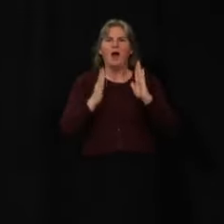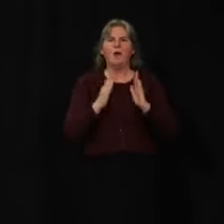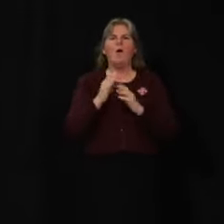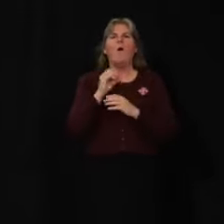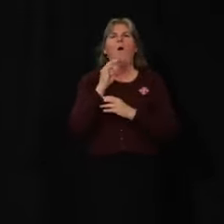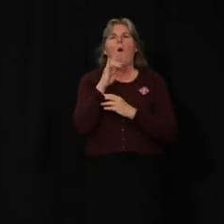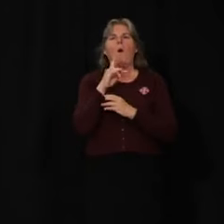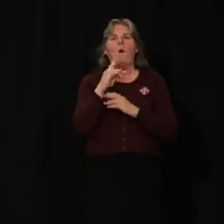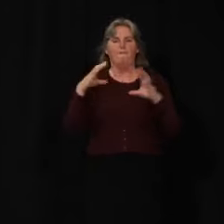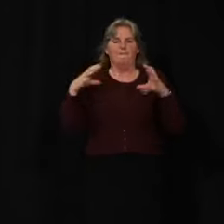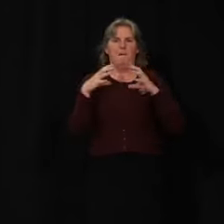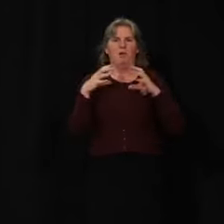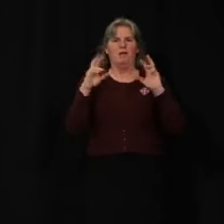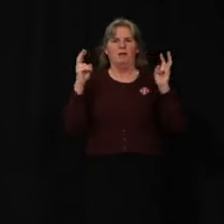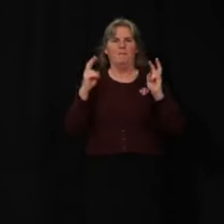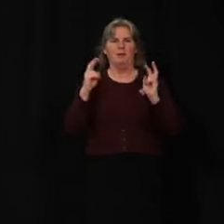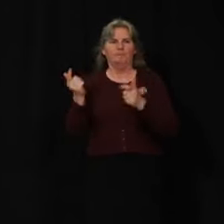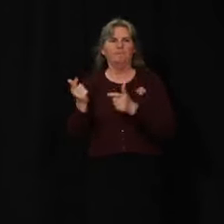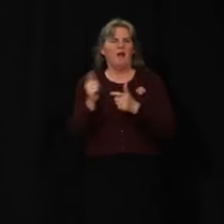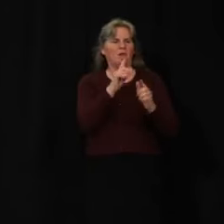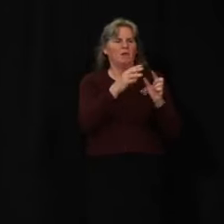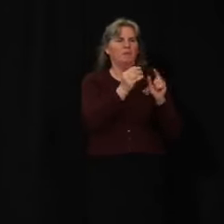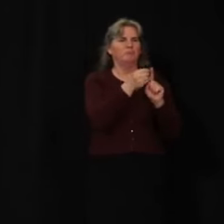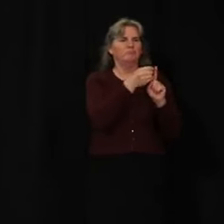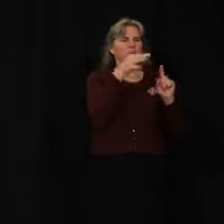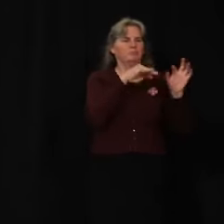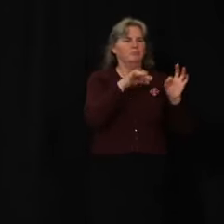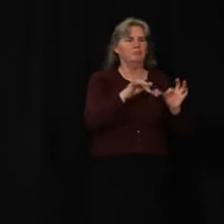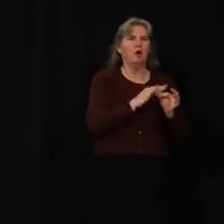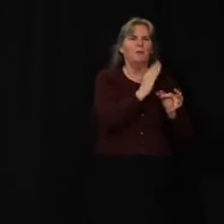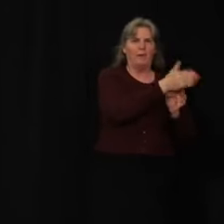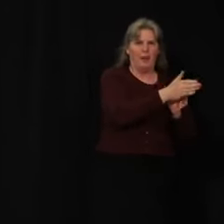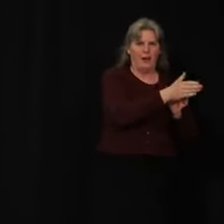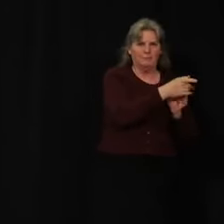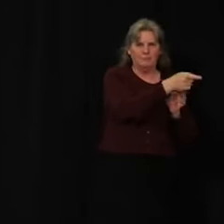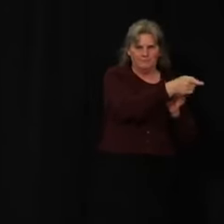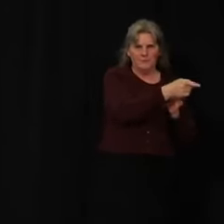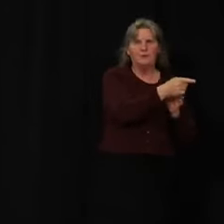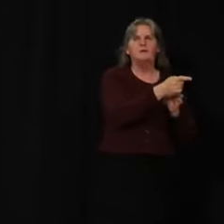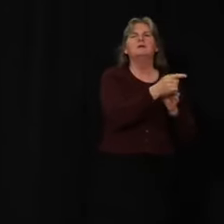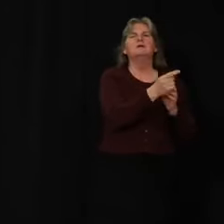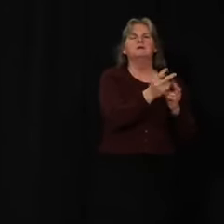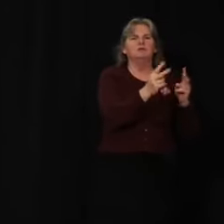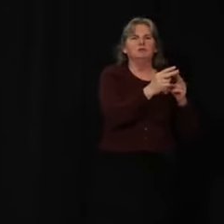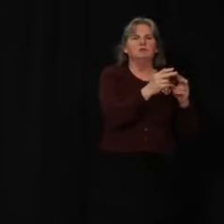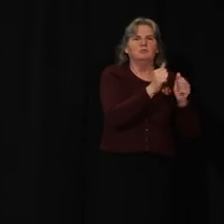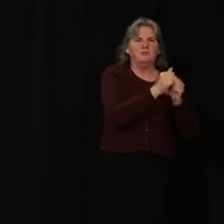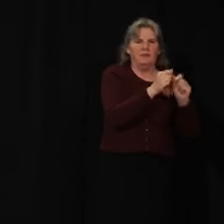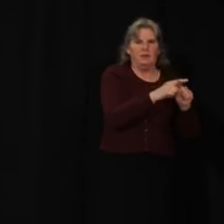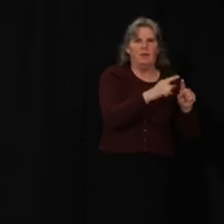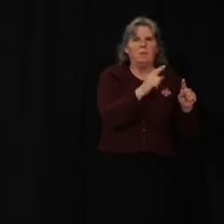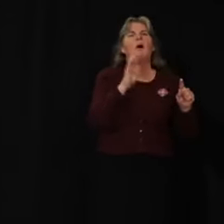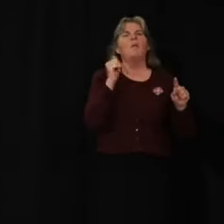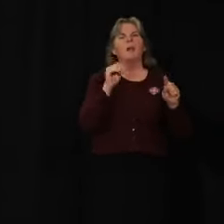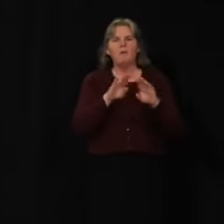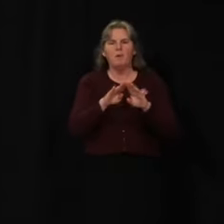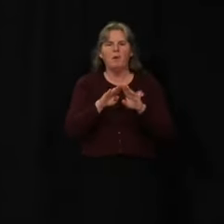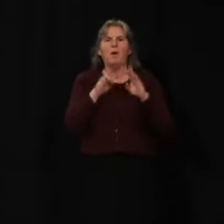concept. I will leave that to Dr Hanley to describe to you. Safe to say, we are opening up a